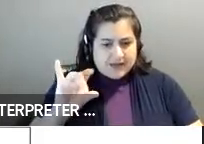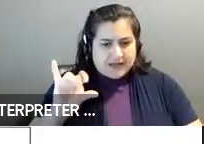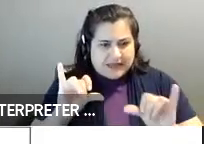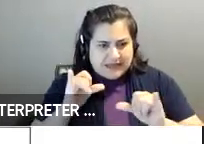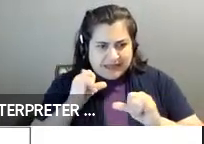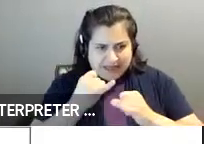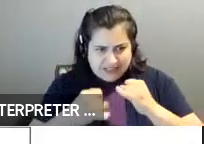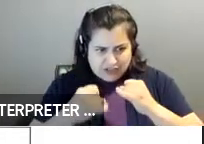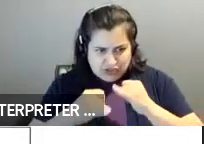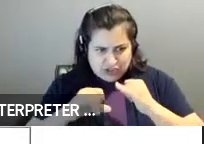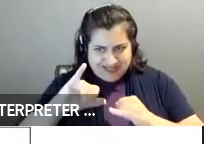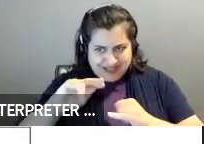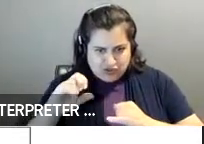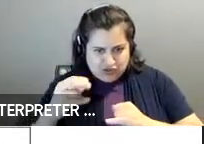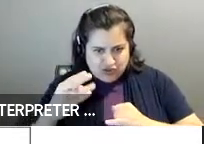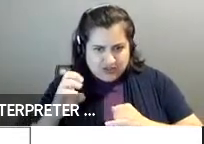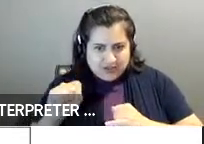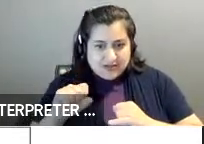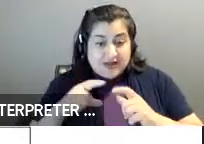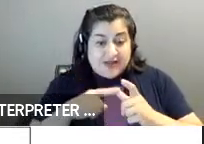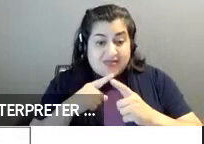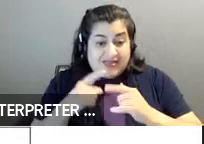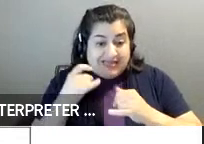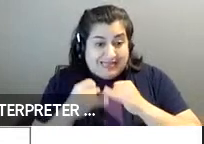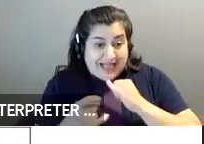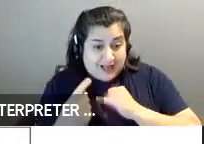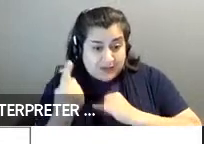than this value of 17 inches.